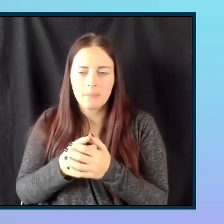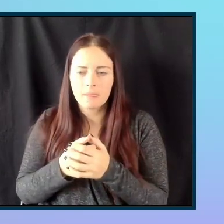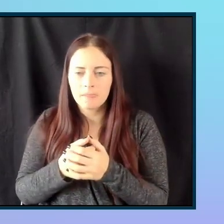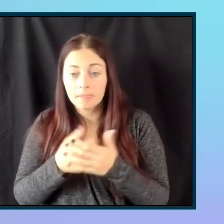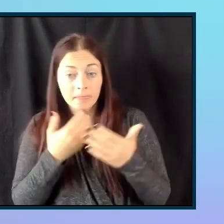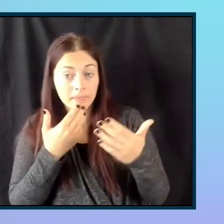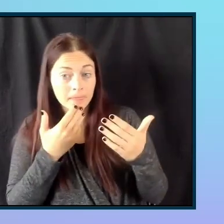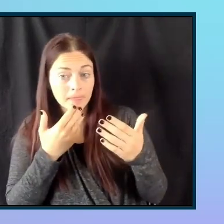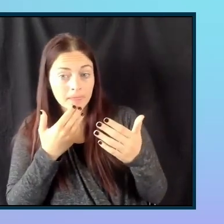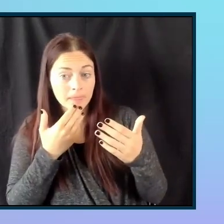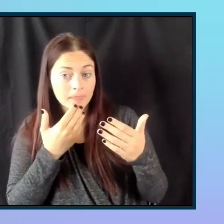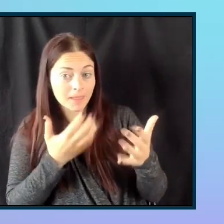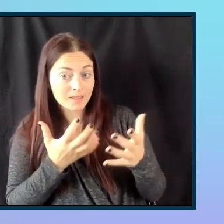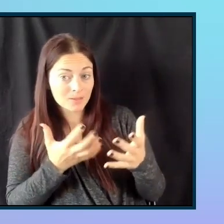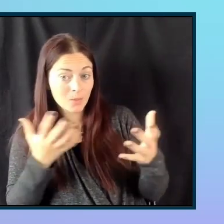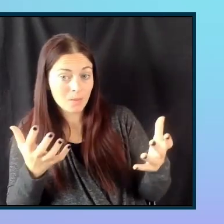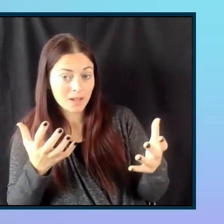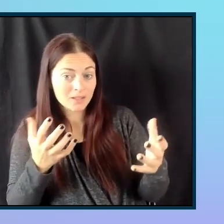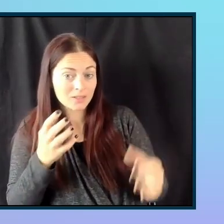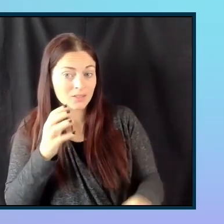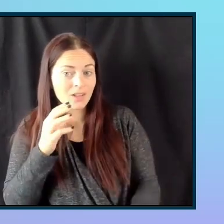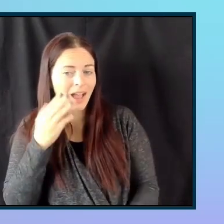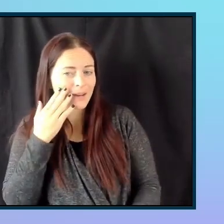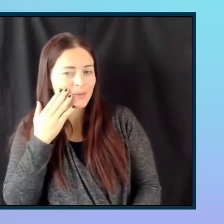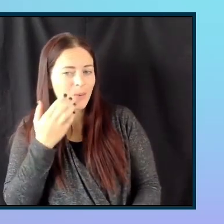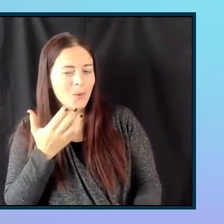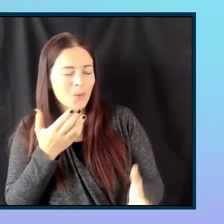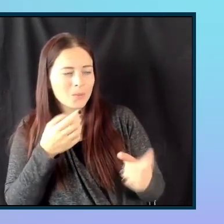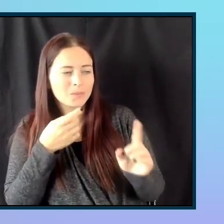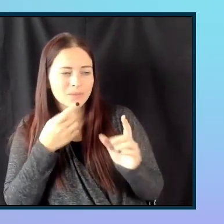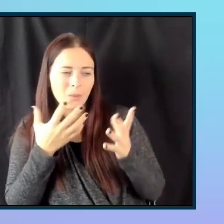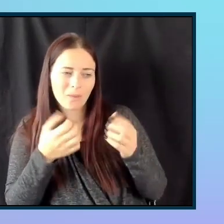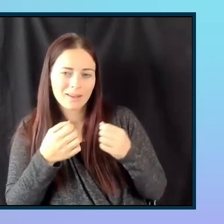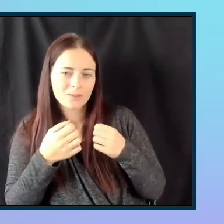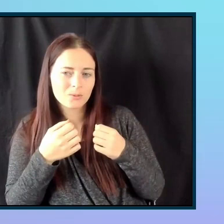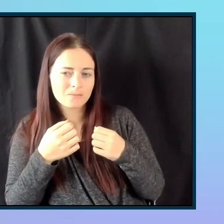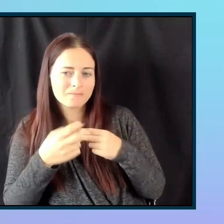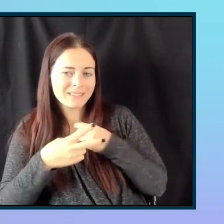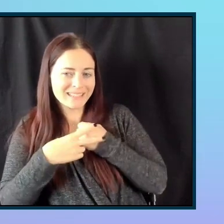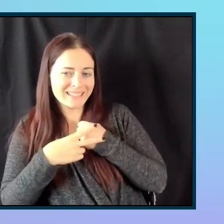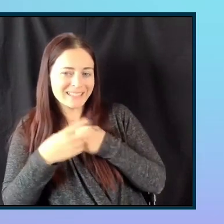I know you wanted to save some time here after the questions to make a brief statement.